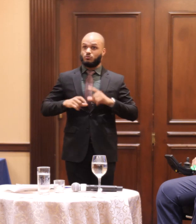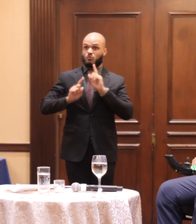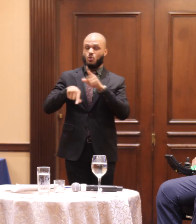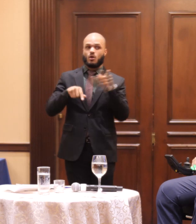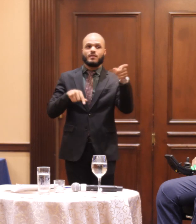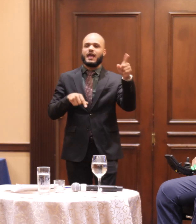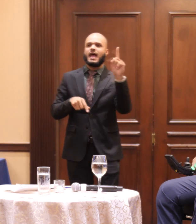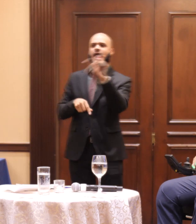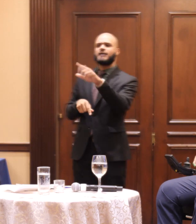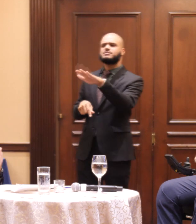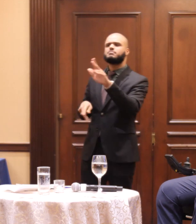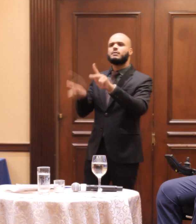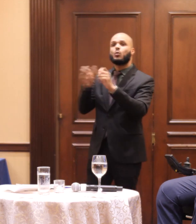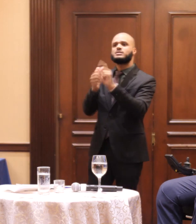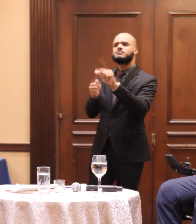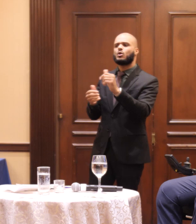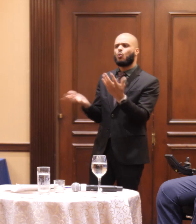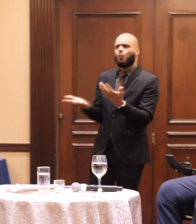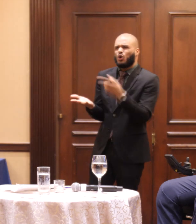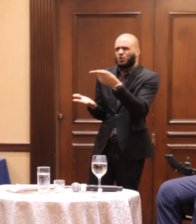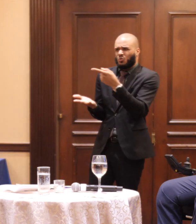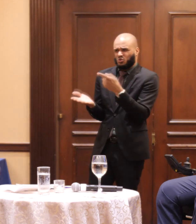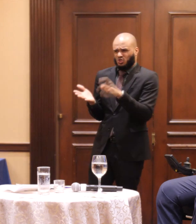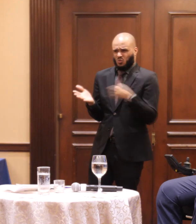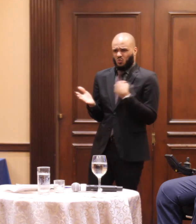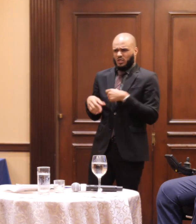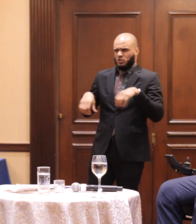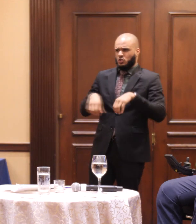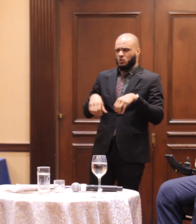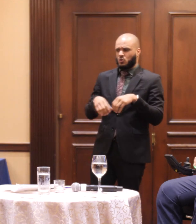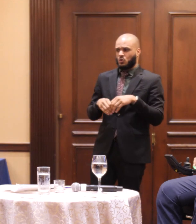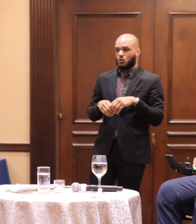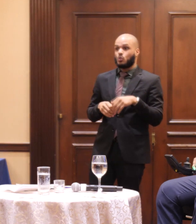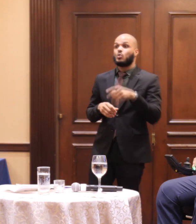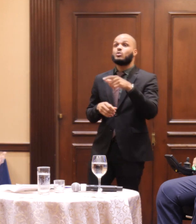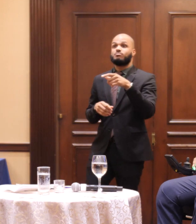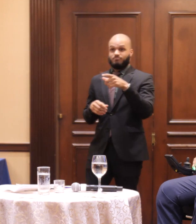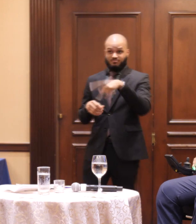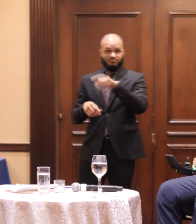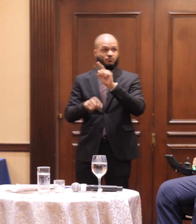what do you want us to be doing in Washington and they came back and reported after doing